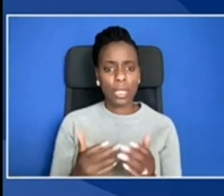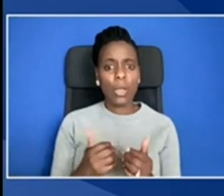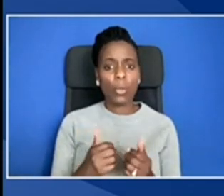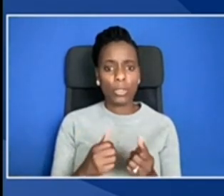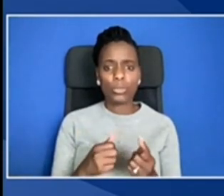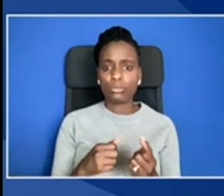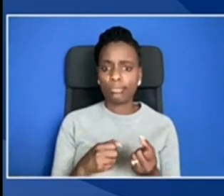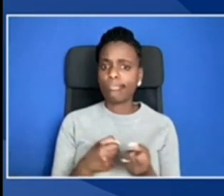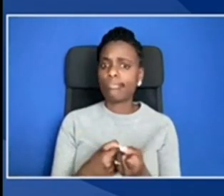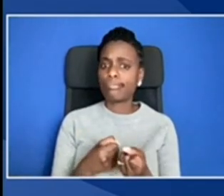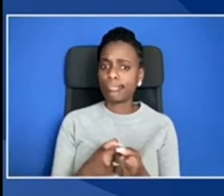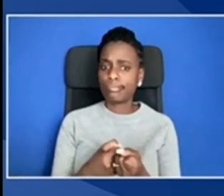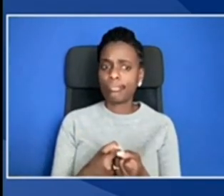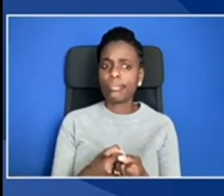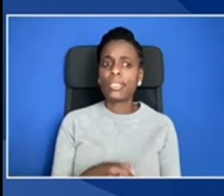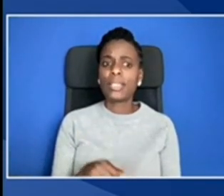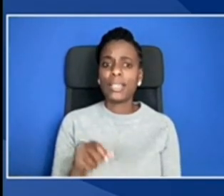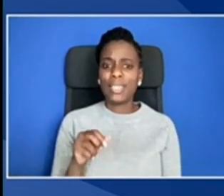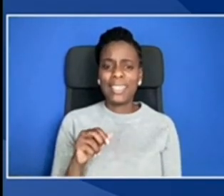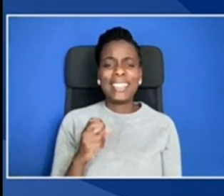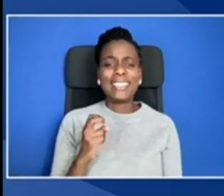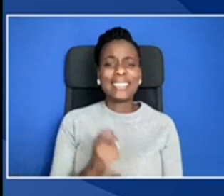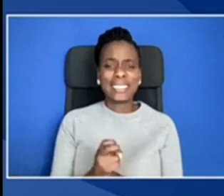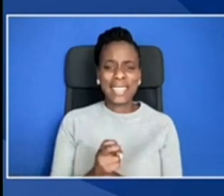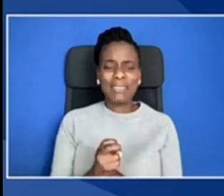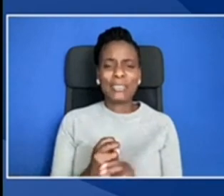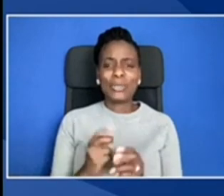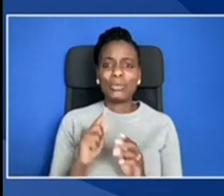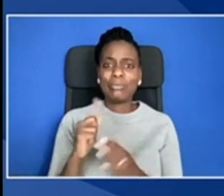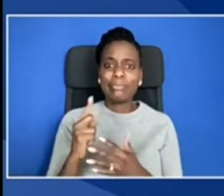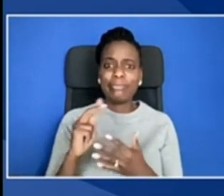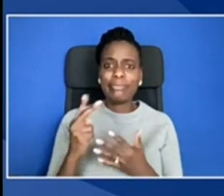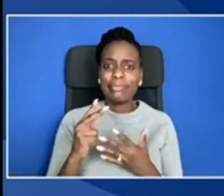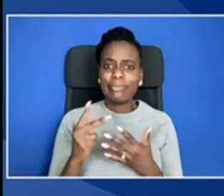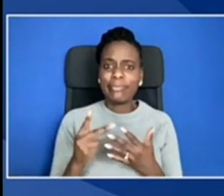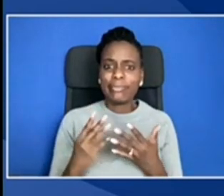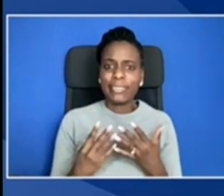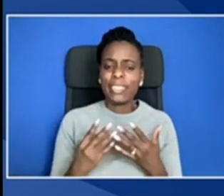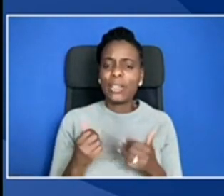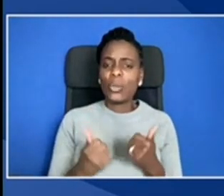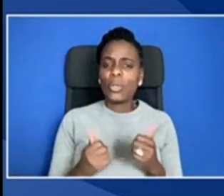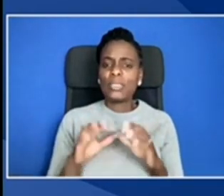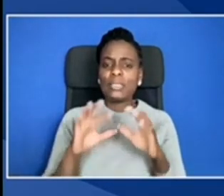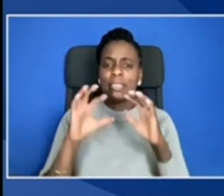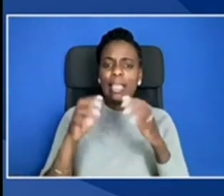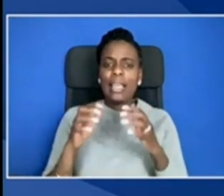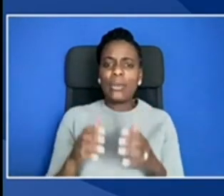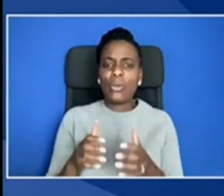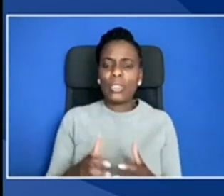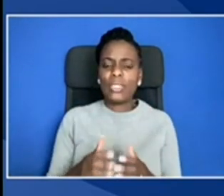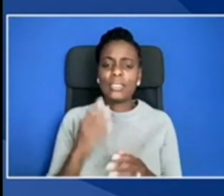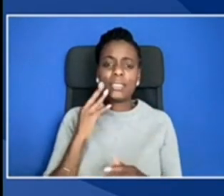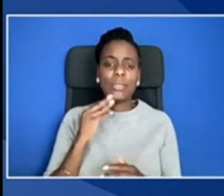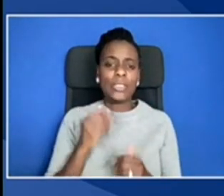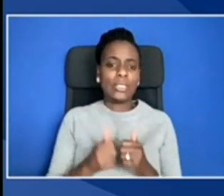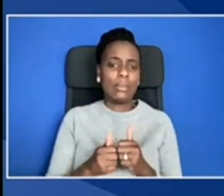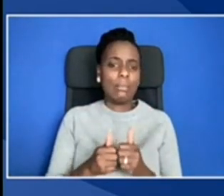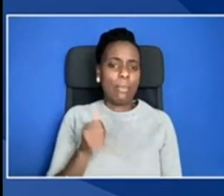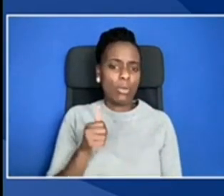it is- it's tough for us to rank which category is experiencing the most hardship versus who is experiencing the least.